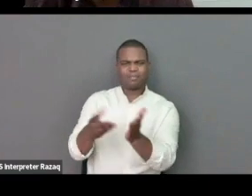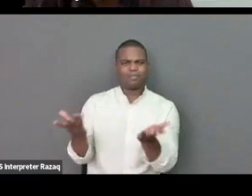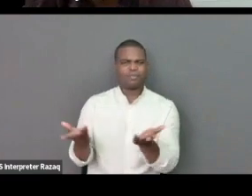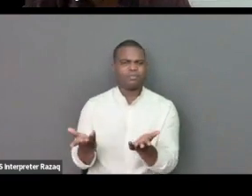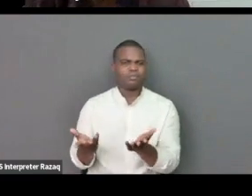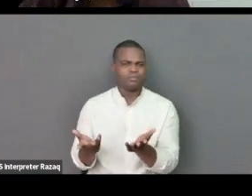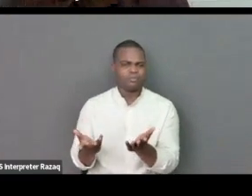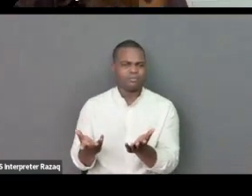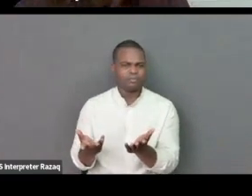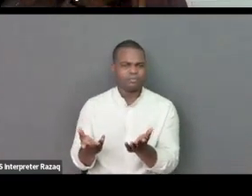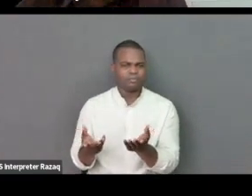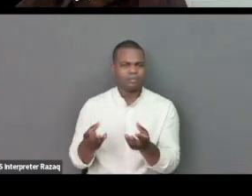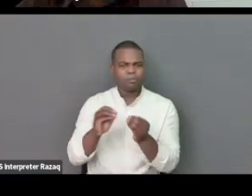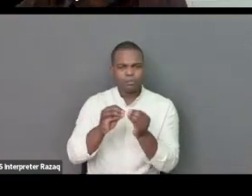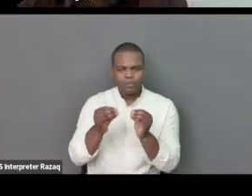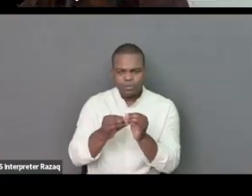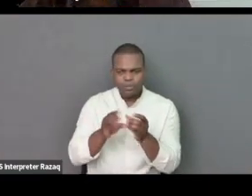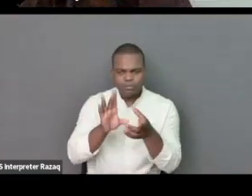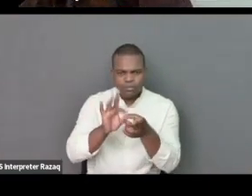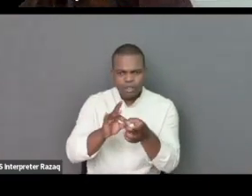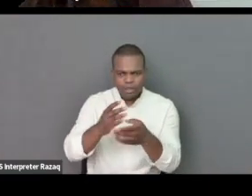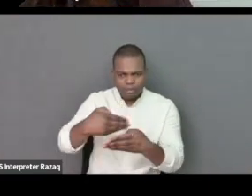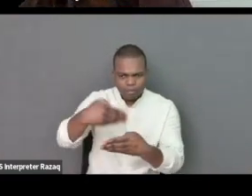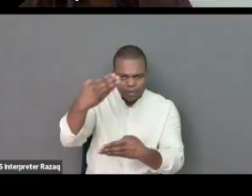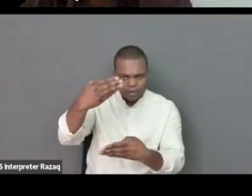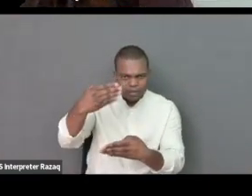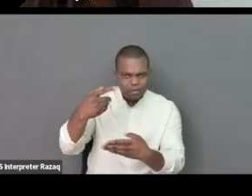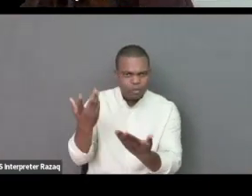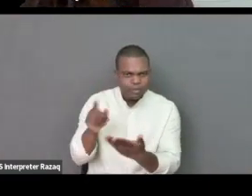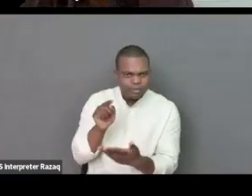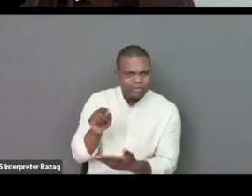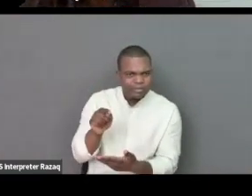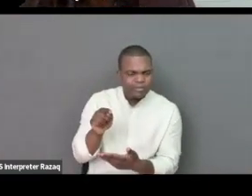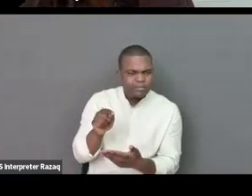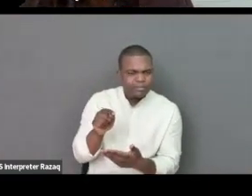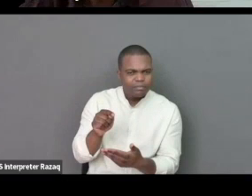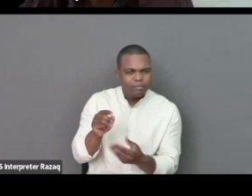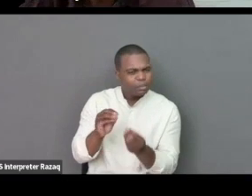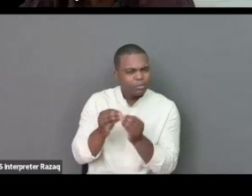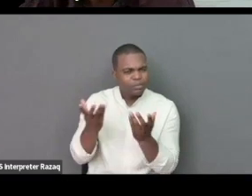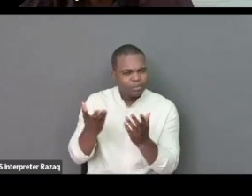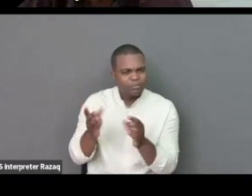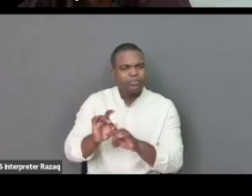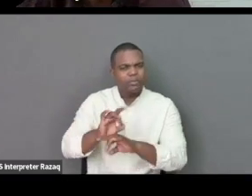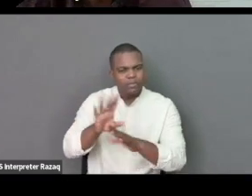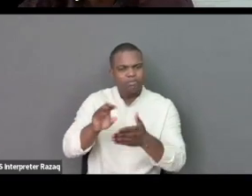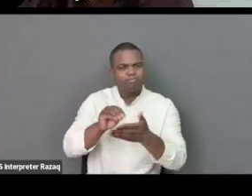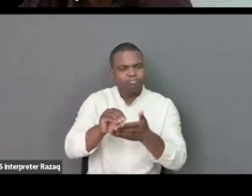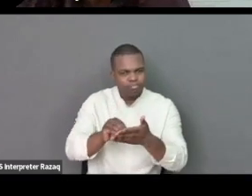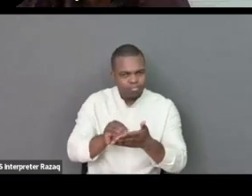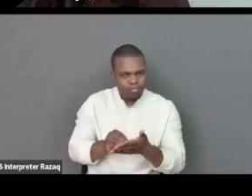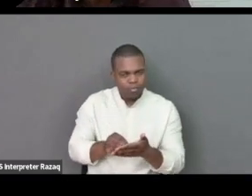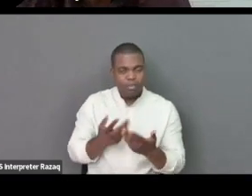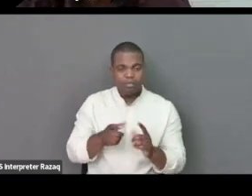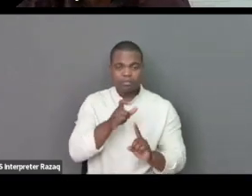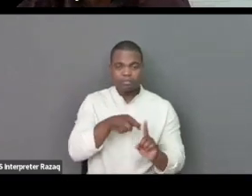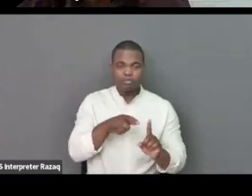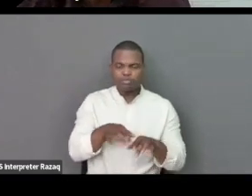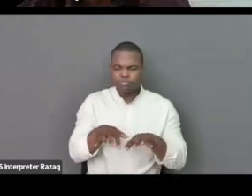use or what operating system is used. So, the curriculum goes through all the details that are useful for the